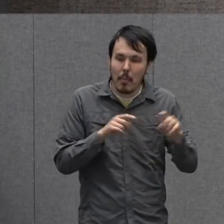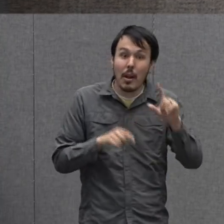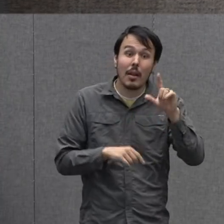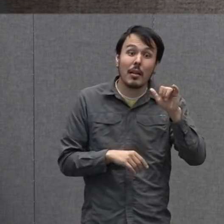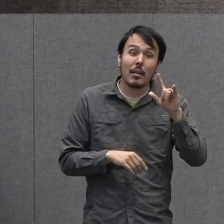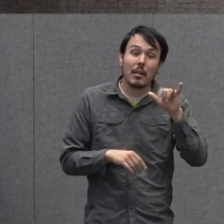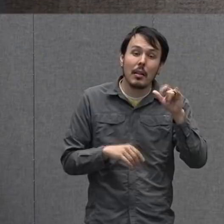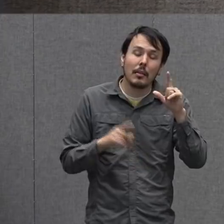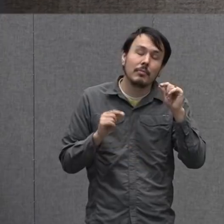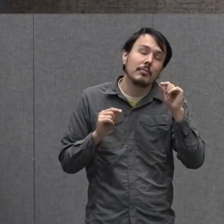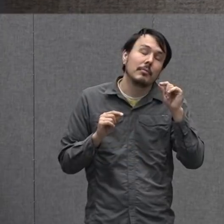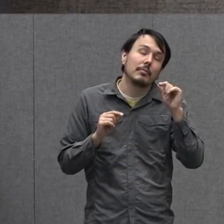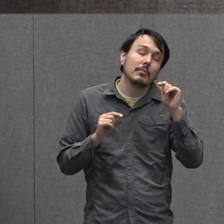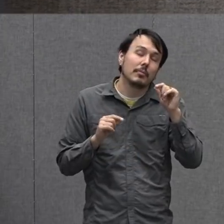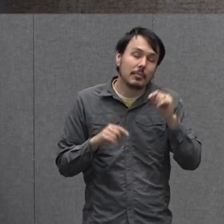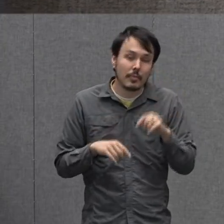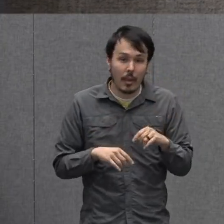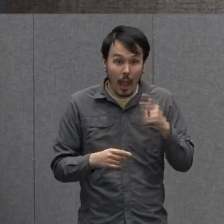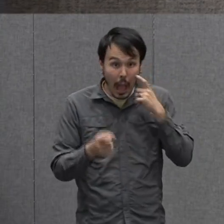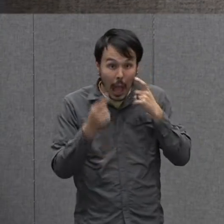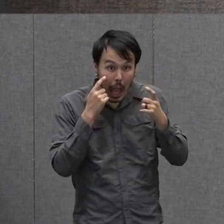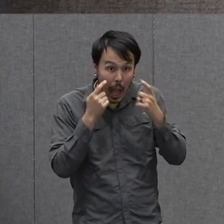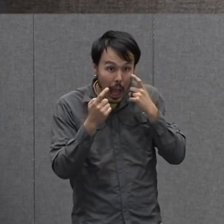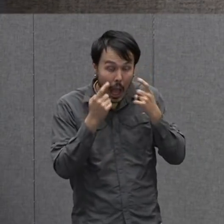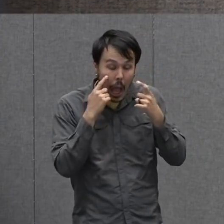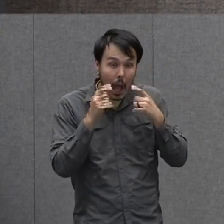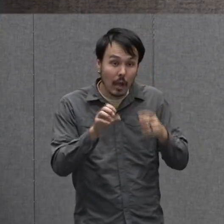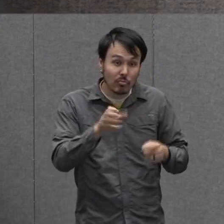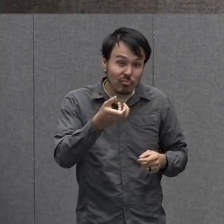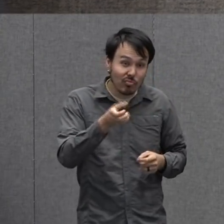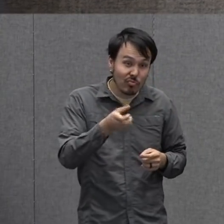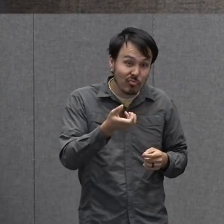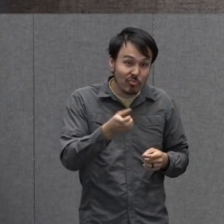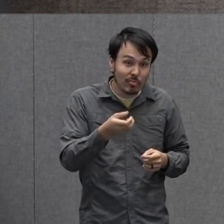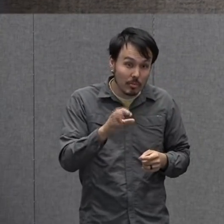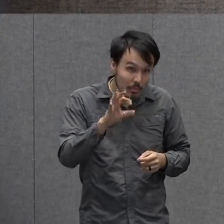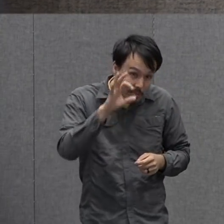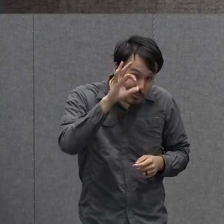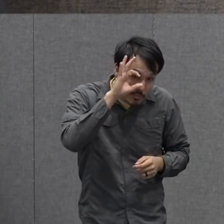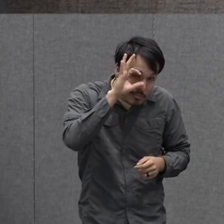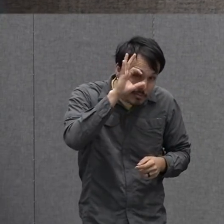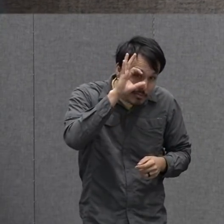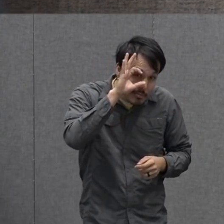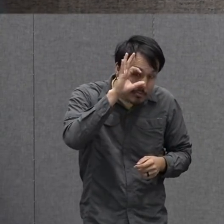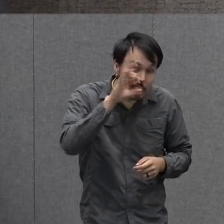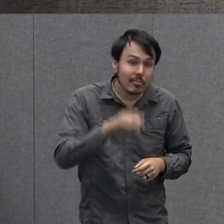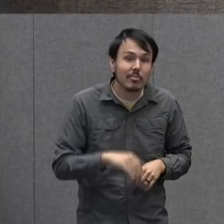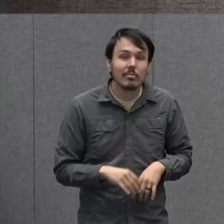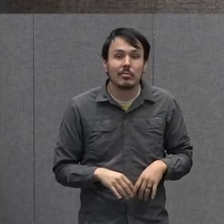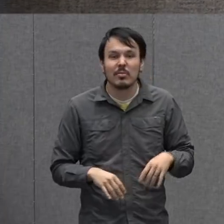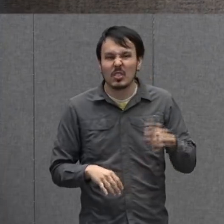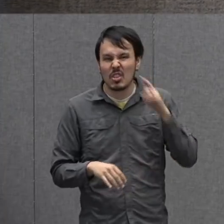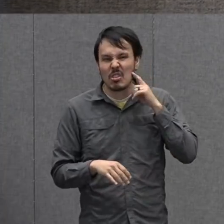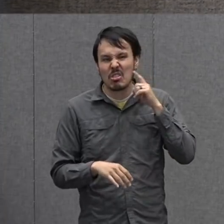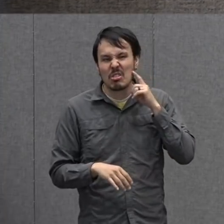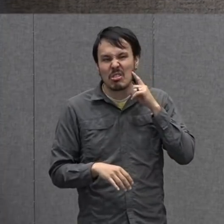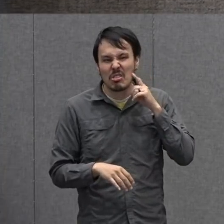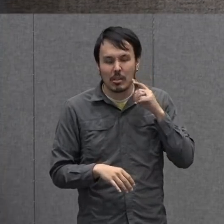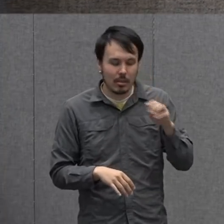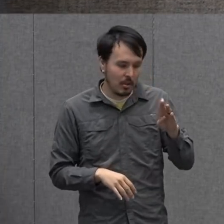Eyes peeped through keyholes. Squint, peek, peer. Butch Aggie's throat rumbled,